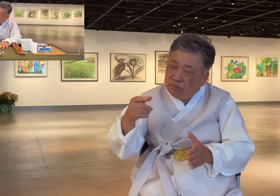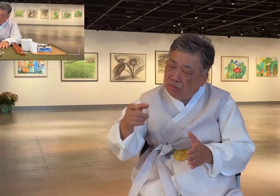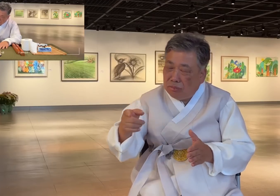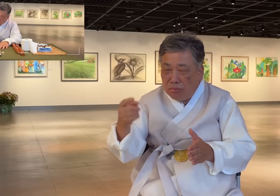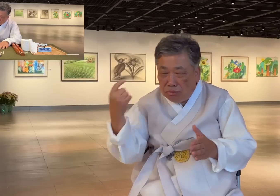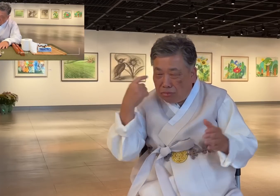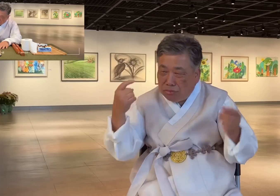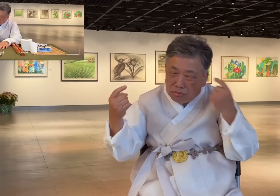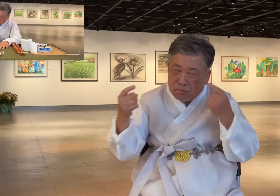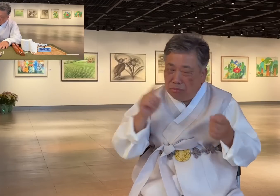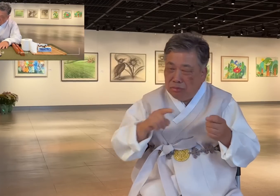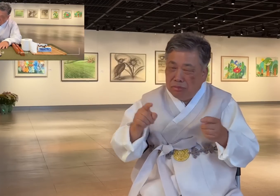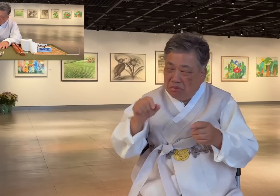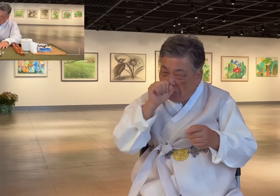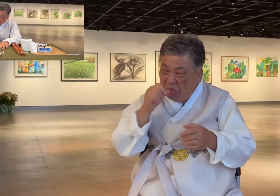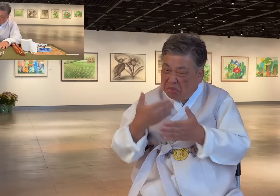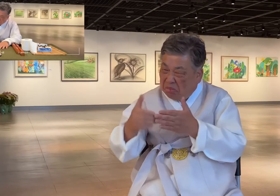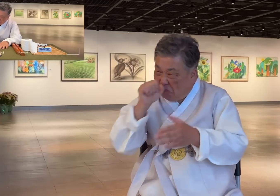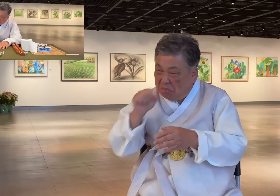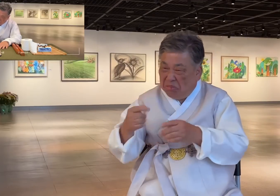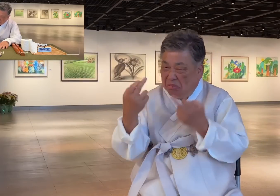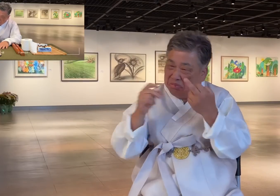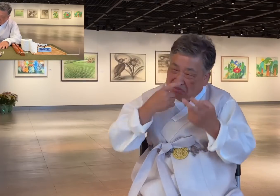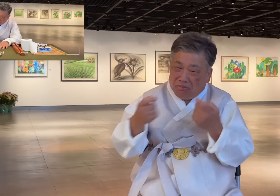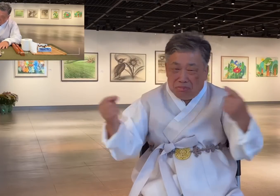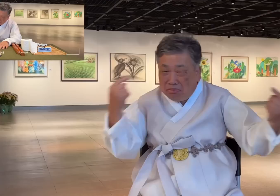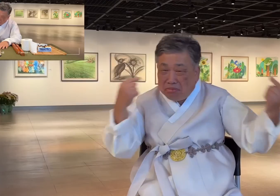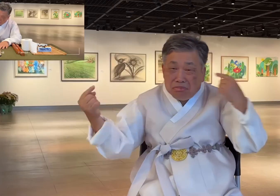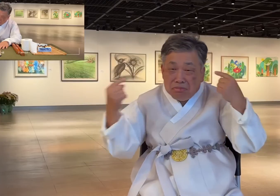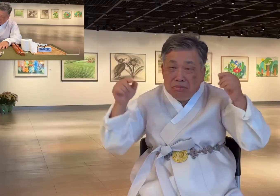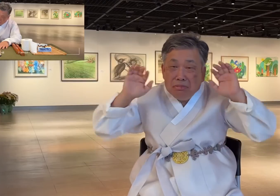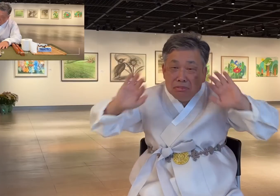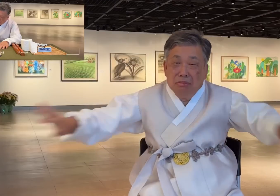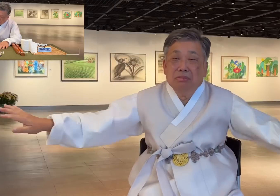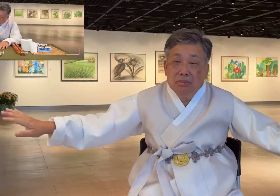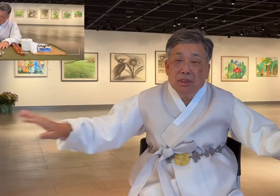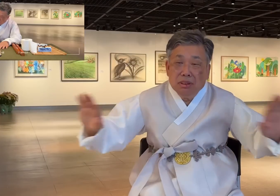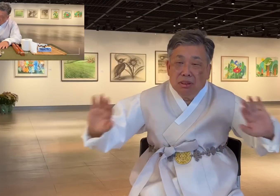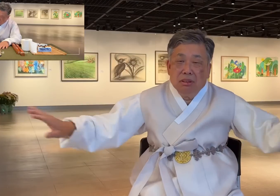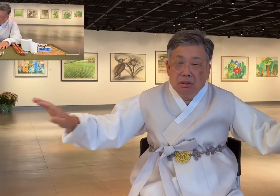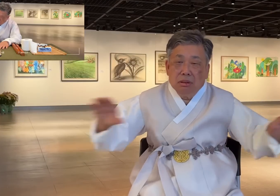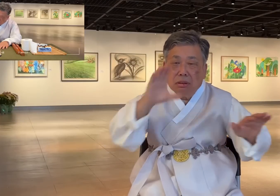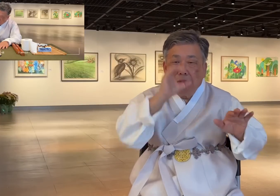I block out reactions from those around me,